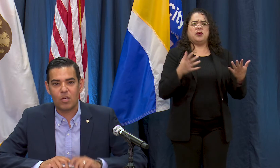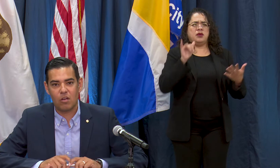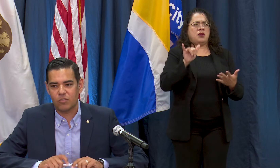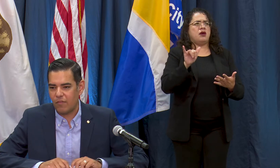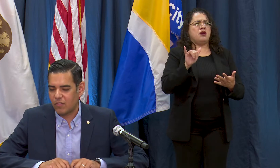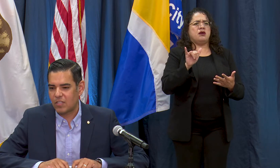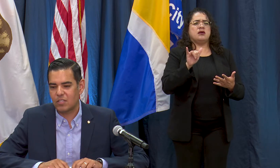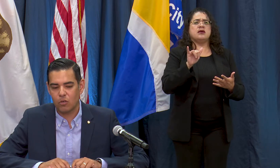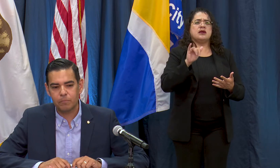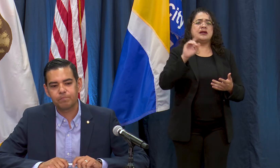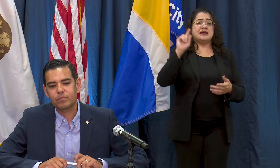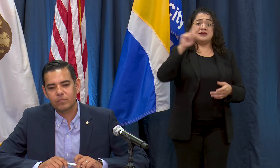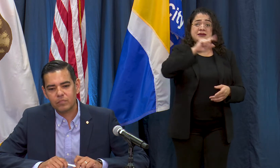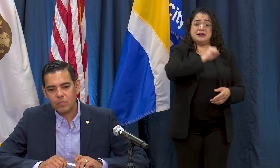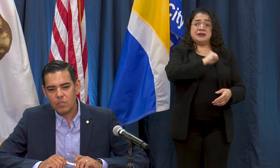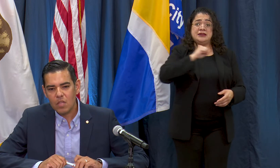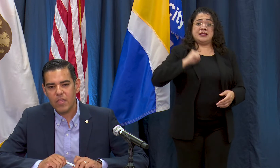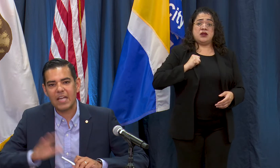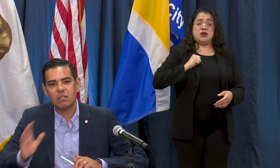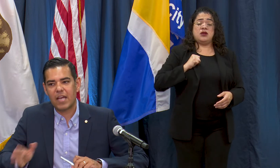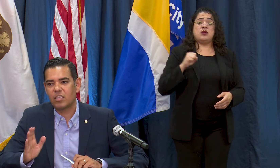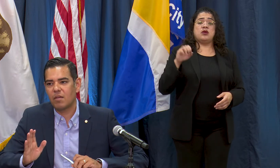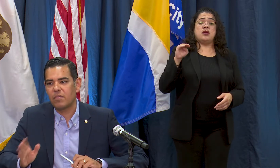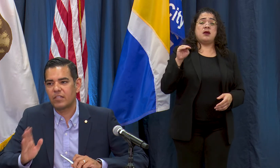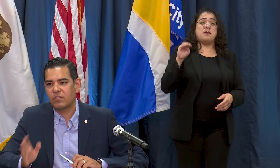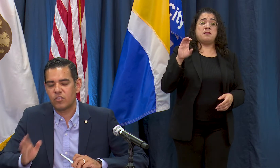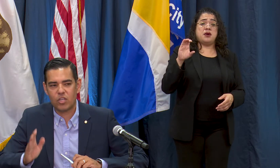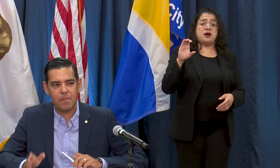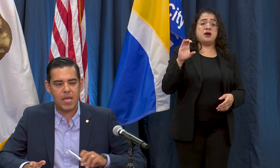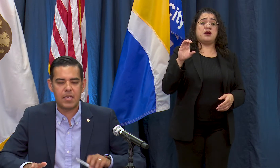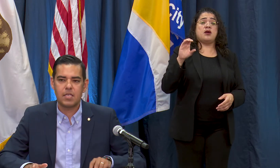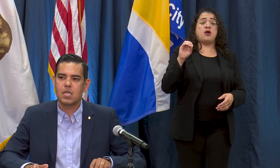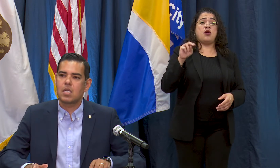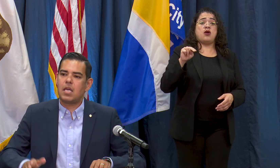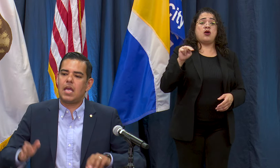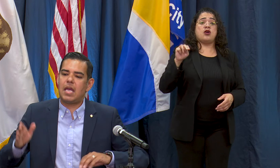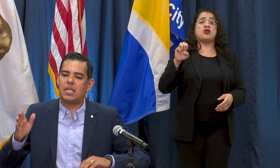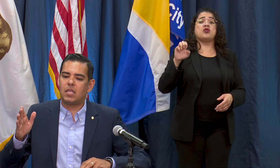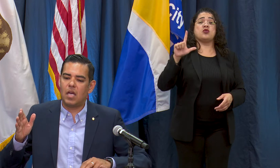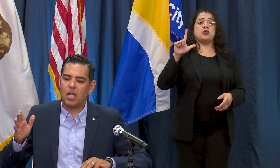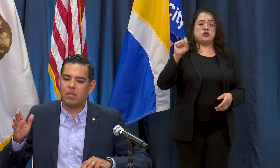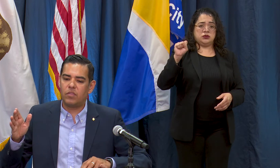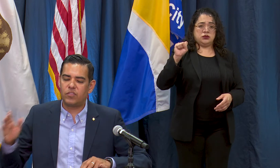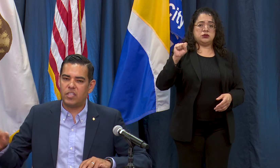McConnell's office and so that decision got made and the city